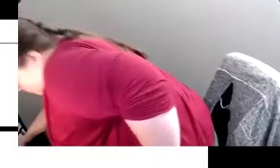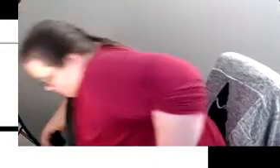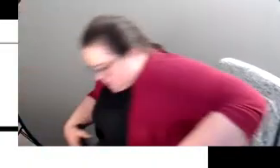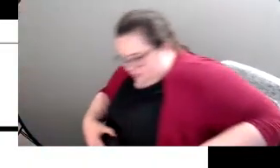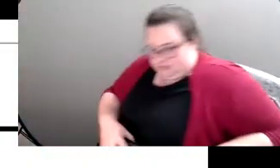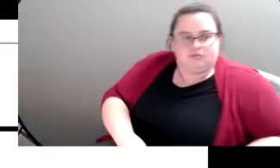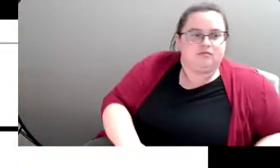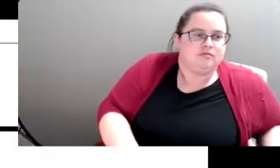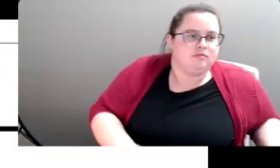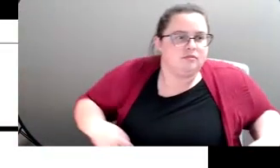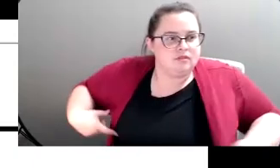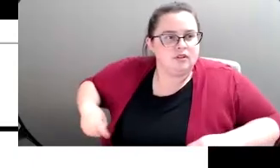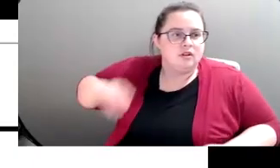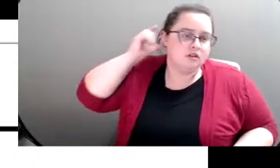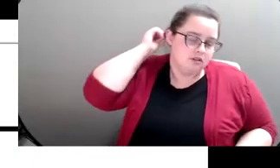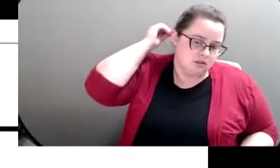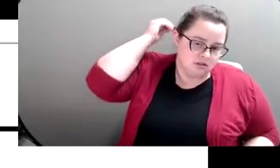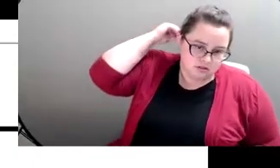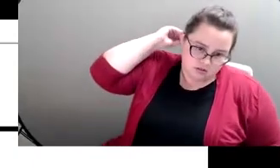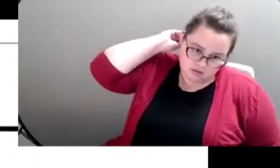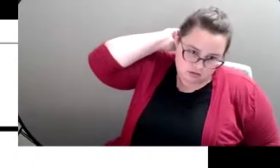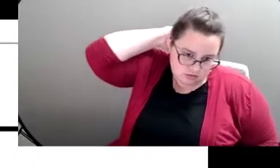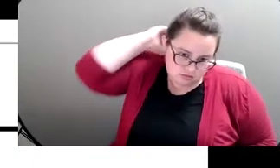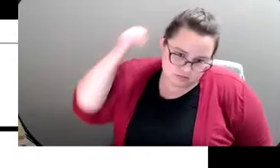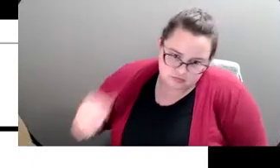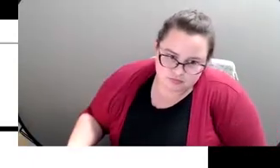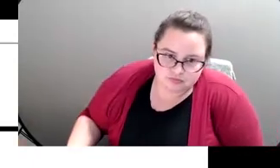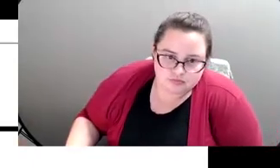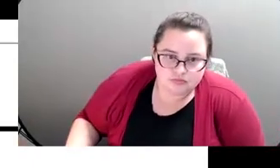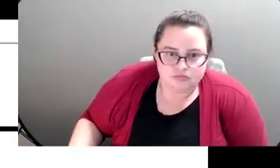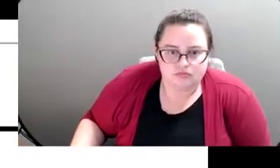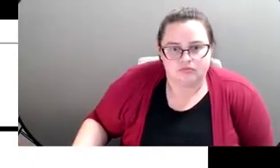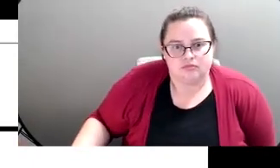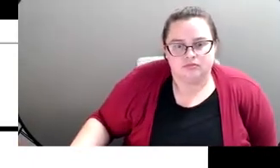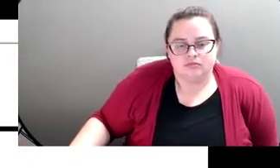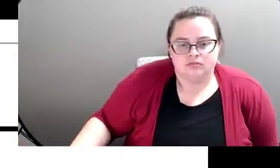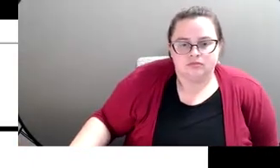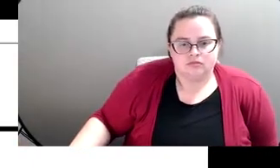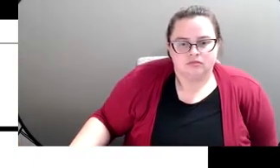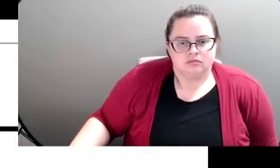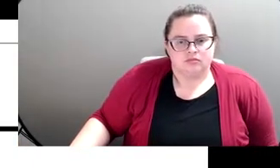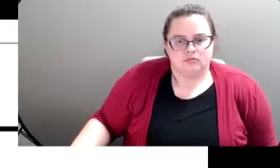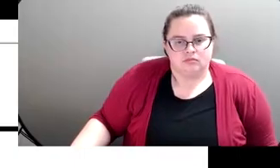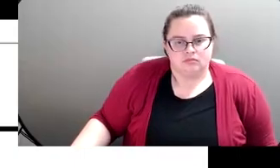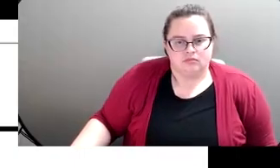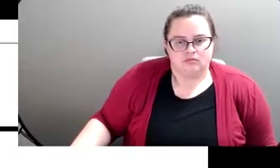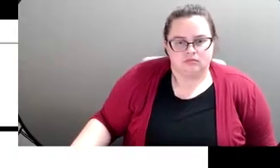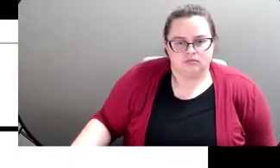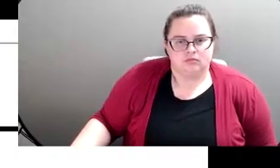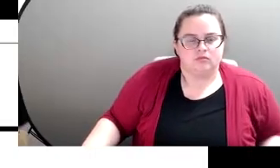Now, in our RSI policy at City College here, there are additional requirements.